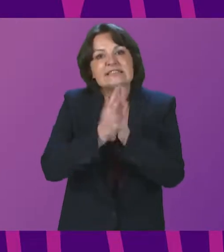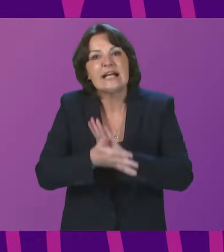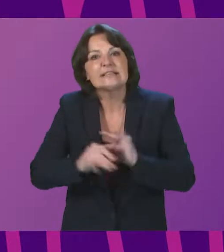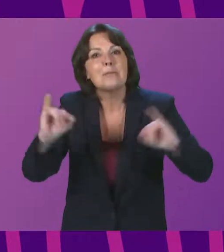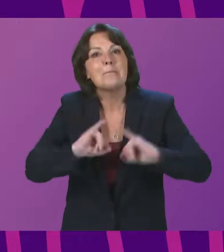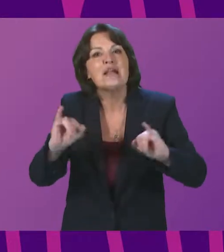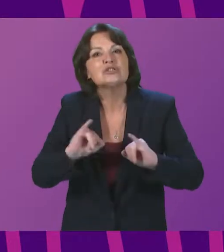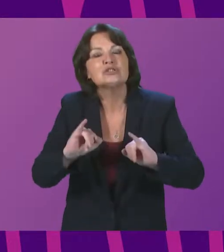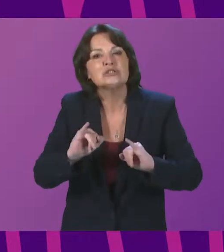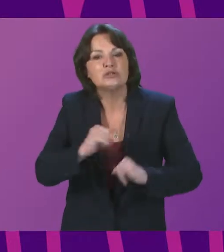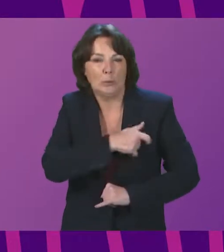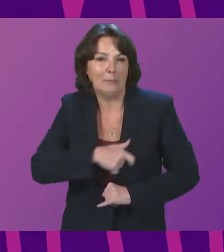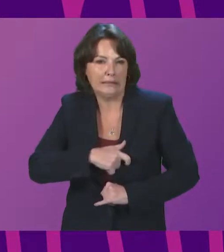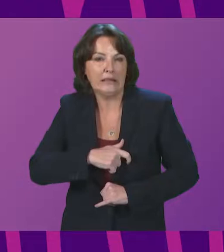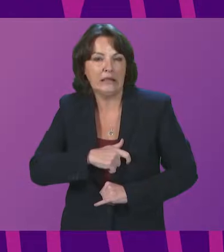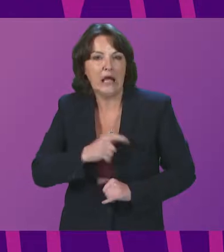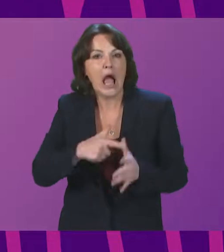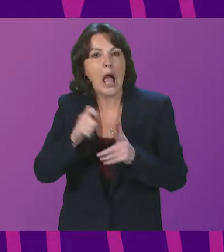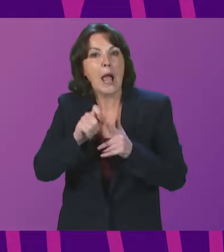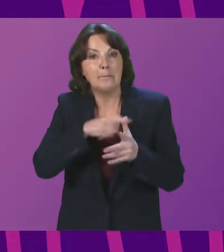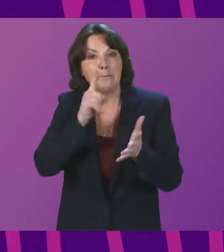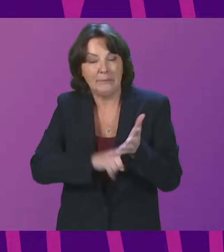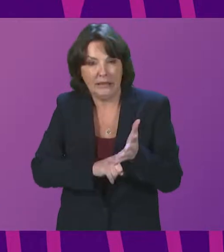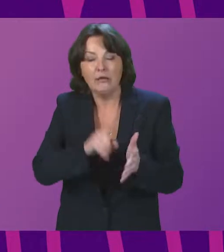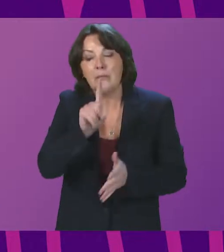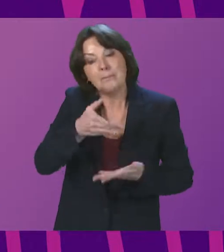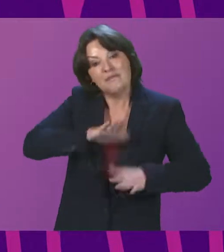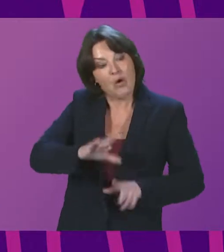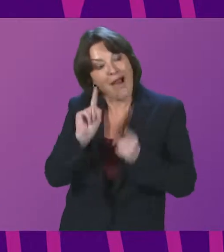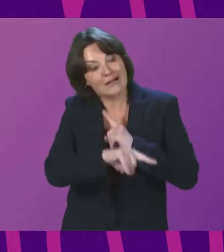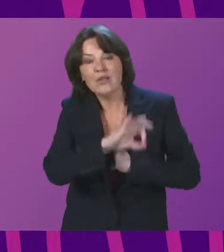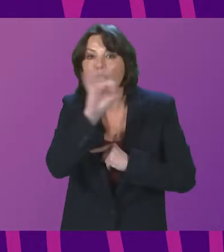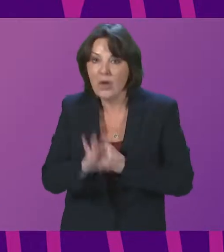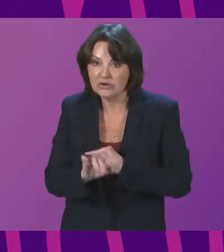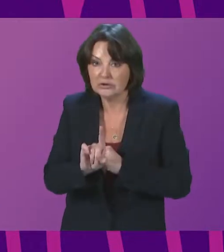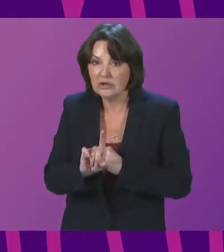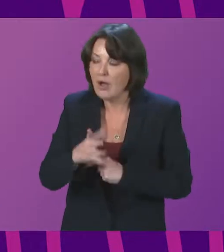Before I move on to Douglas Ross’s question, I take the opportunity to tell people that